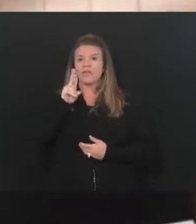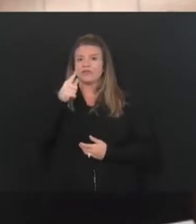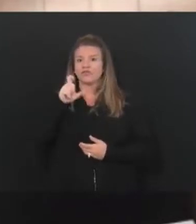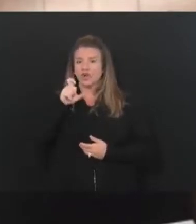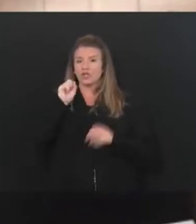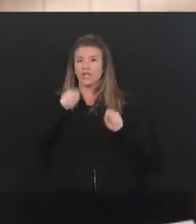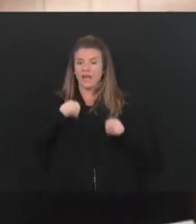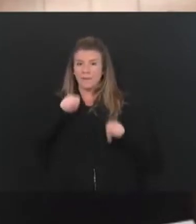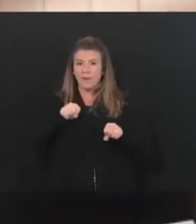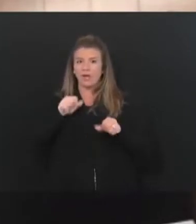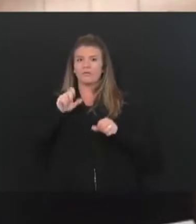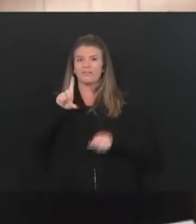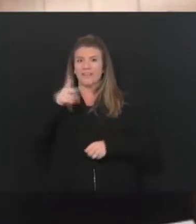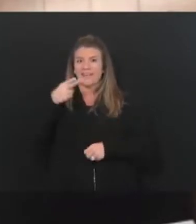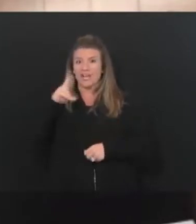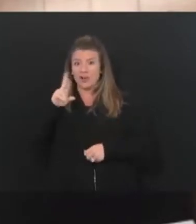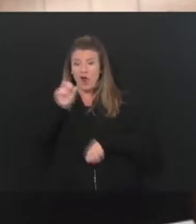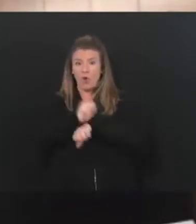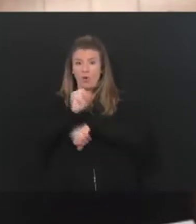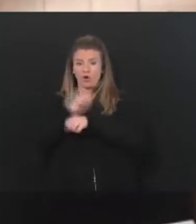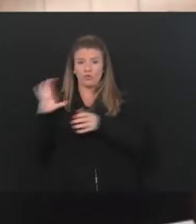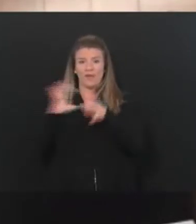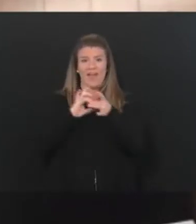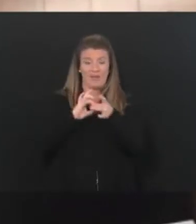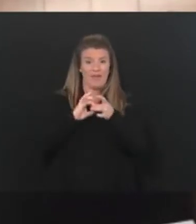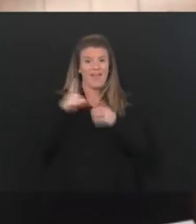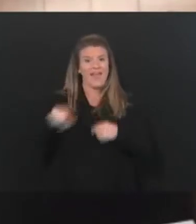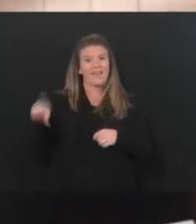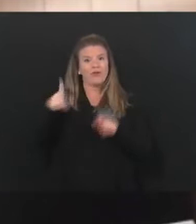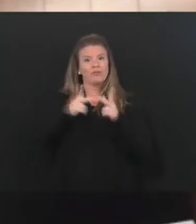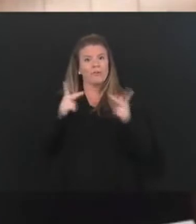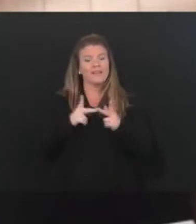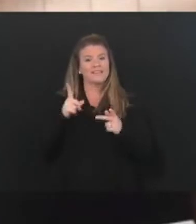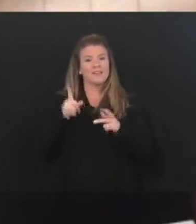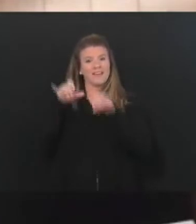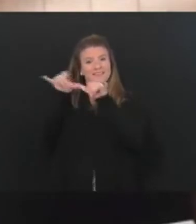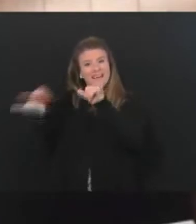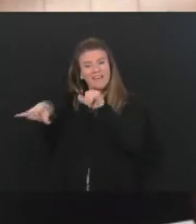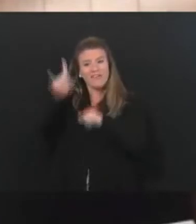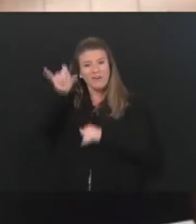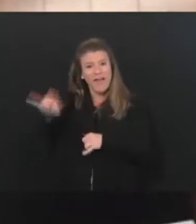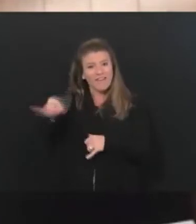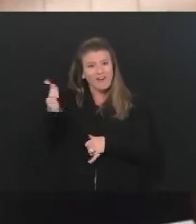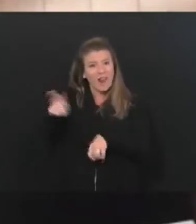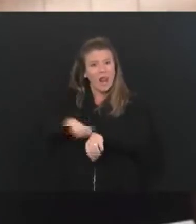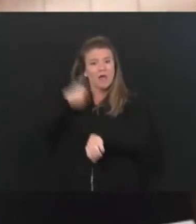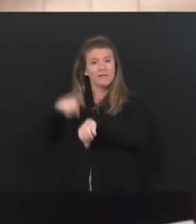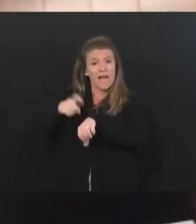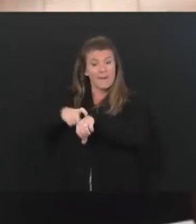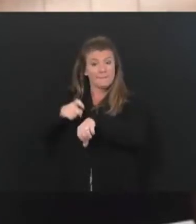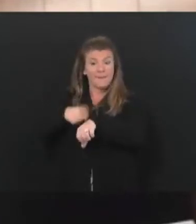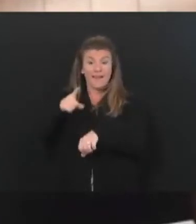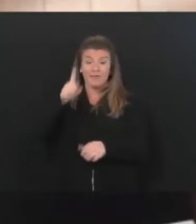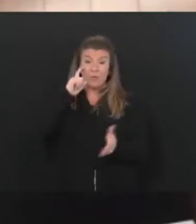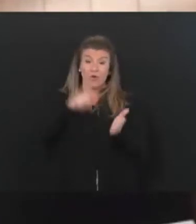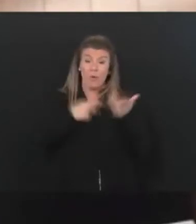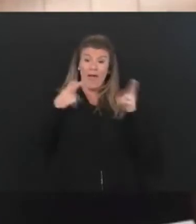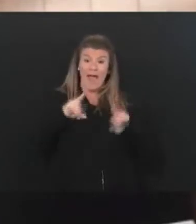ONE OF THE KEY THINGS THAT THE GOVERNOR STRESSED US ON IS SURGE CAPABILITY WITH DHHR AND LOCAL